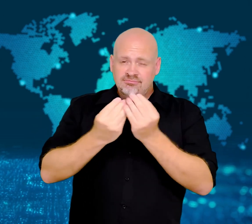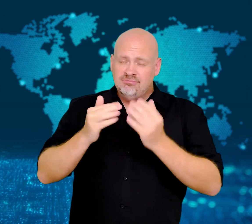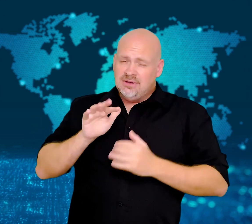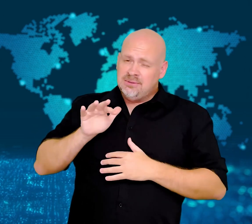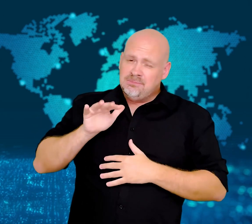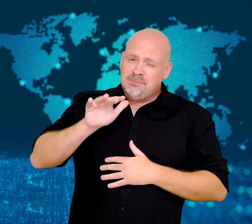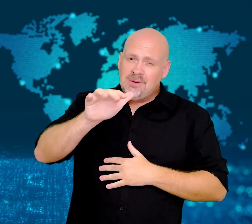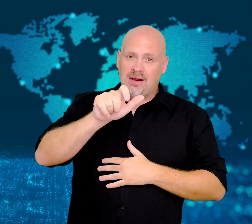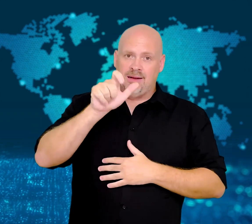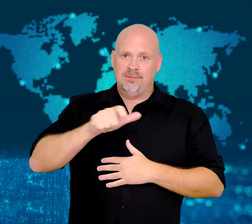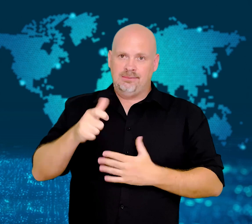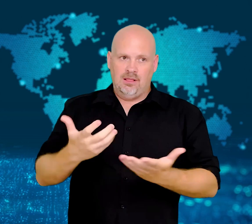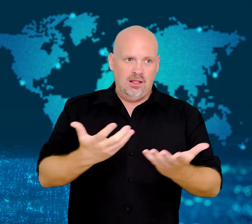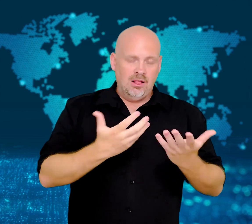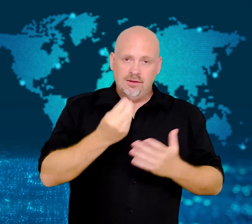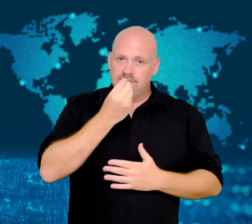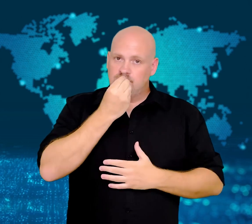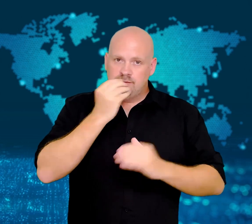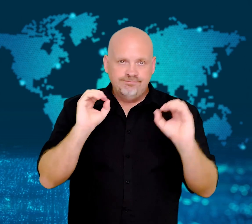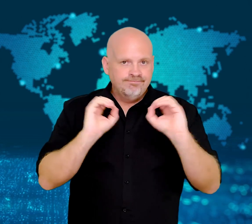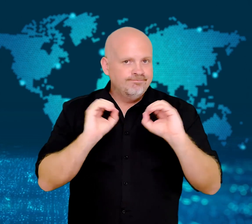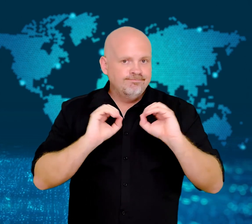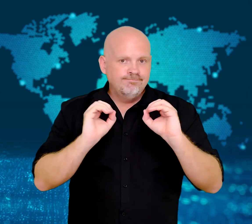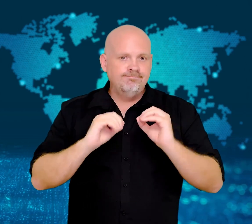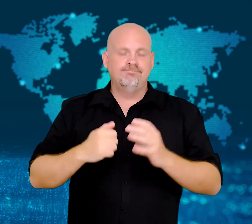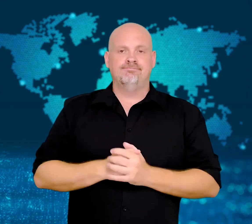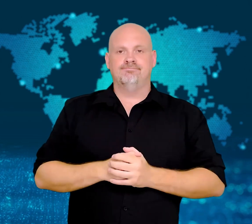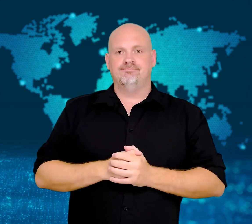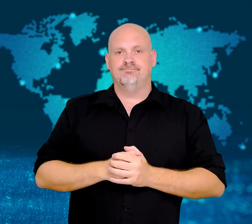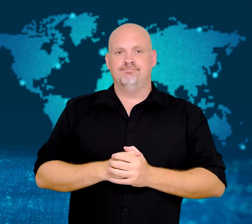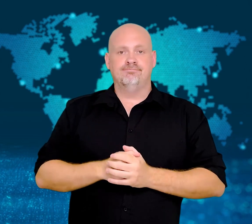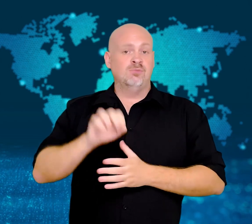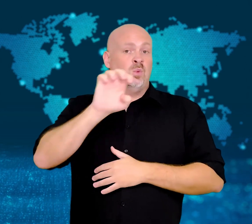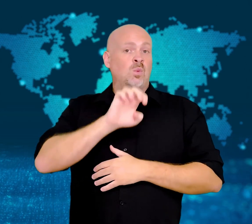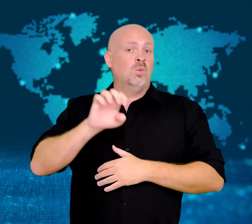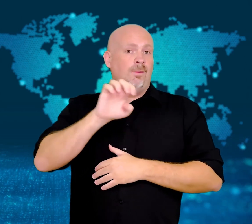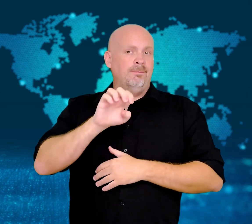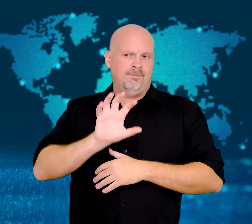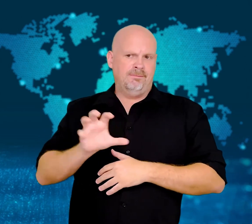Africa has run out of food and millions of people are at risk.